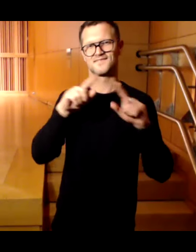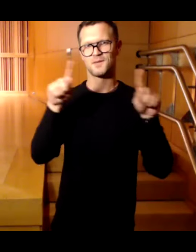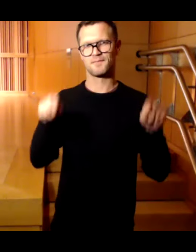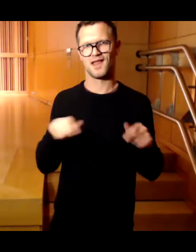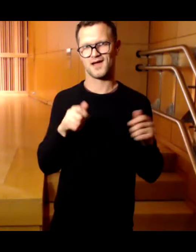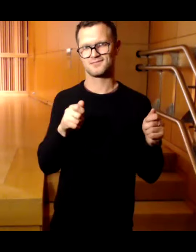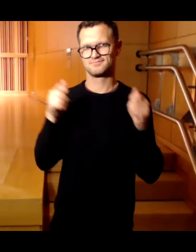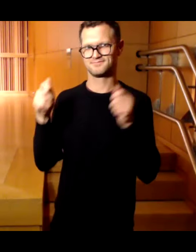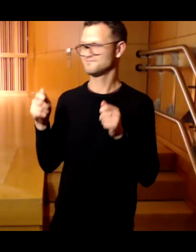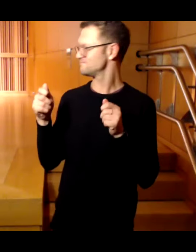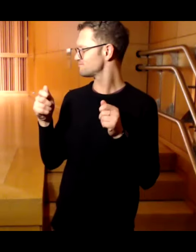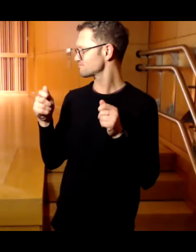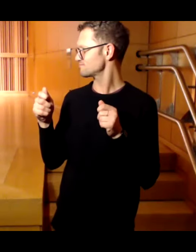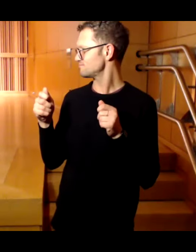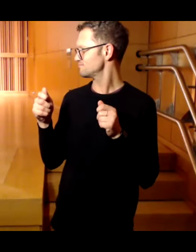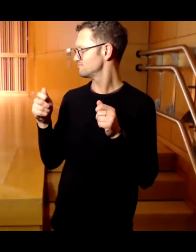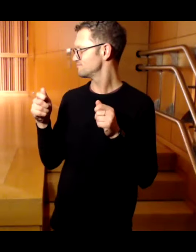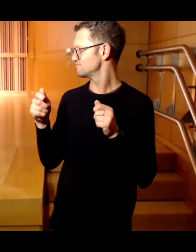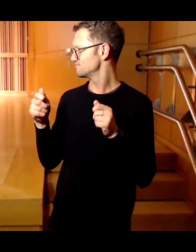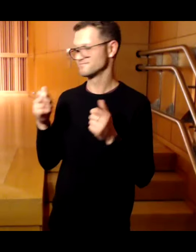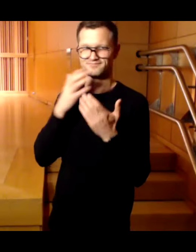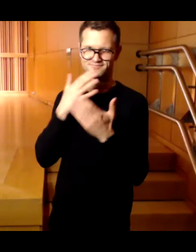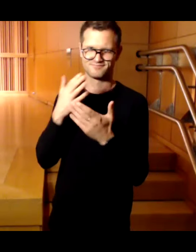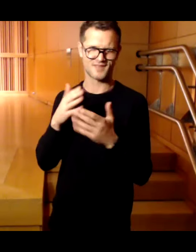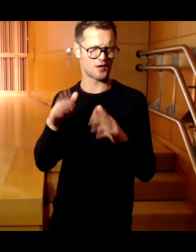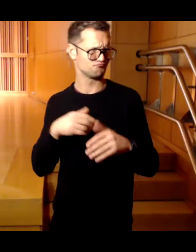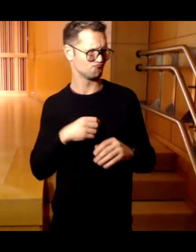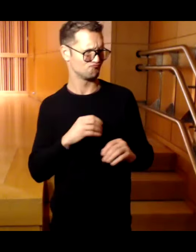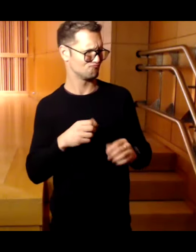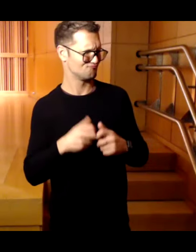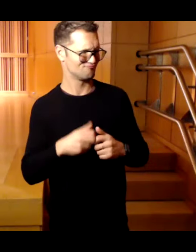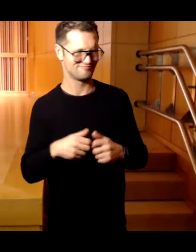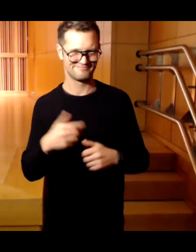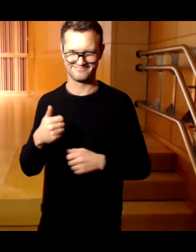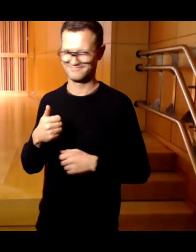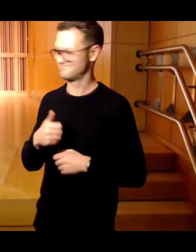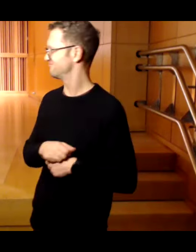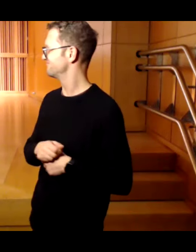Robert, thank you. You're welcome. How'd it go? I'm here. I think it went alright.